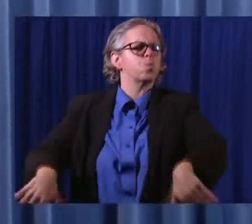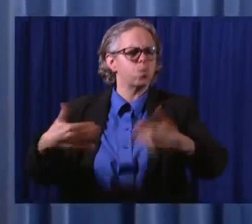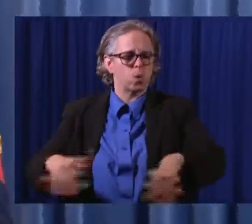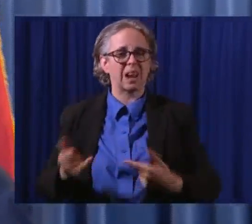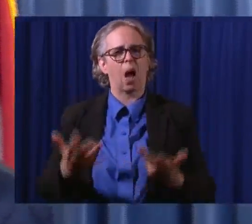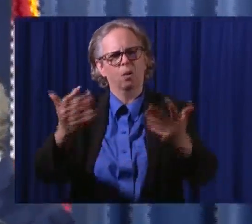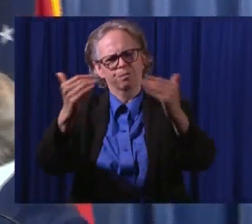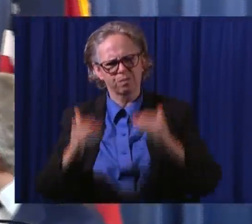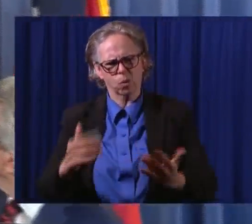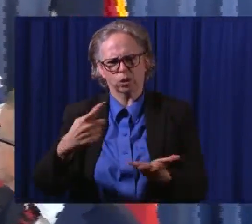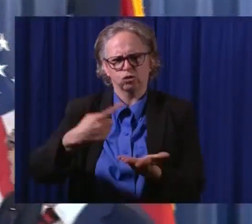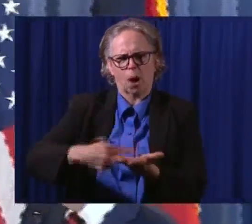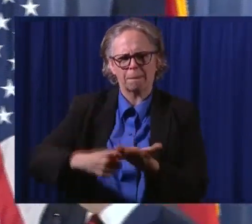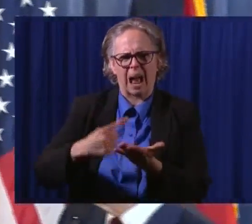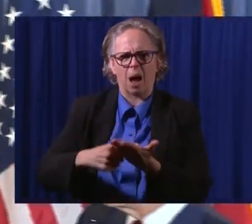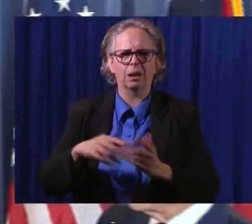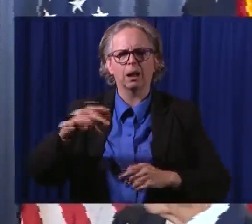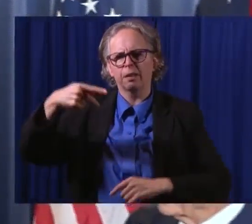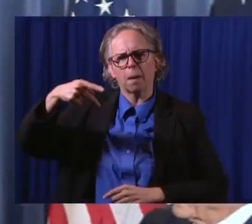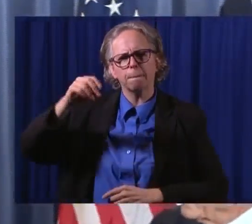I WANT TO TALK ABOUT THE